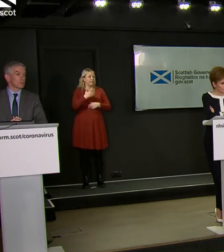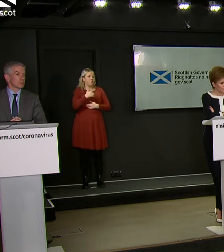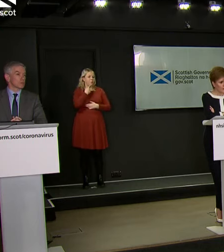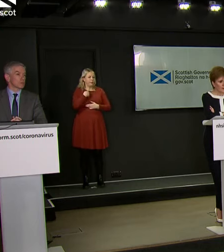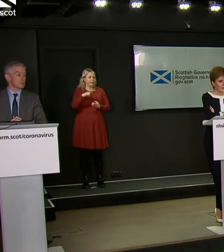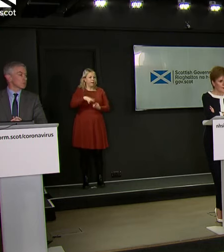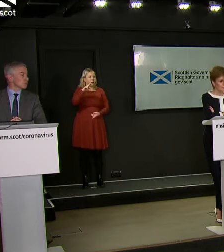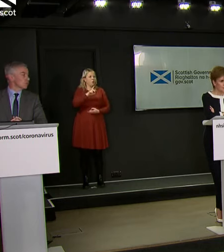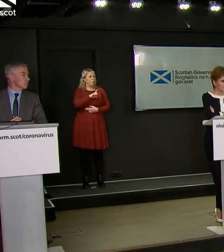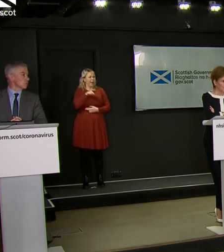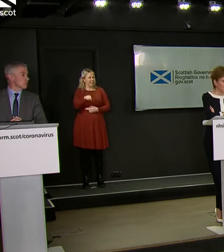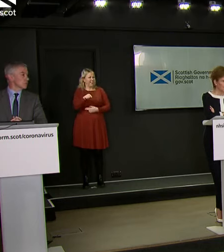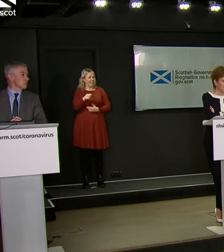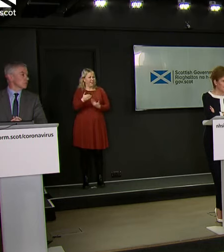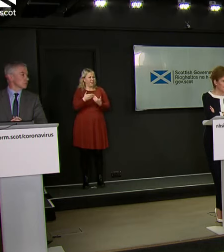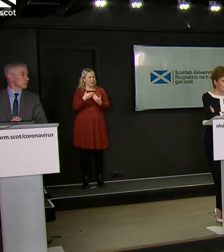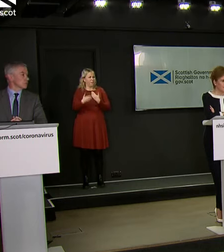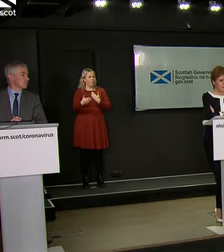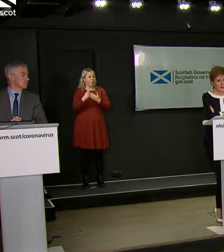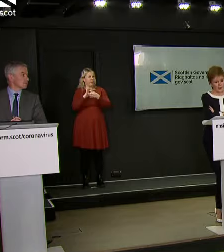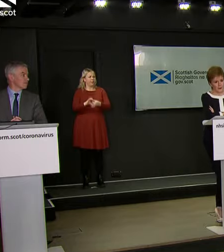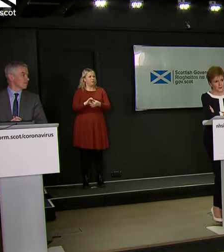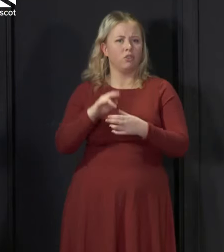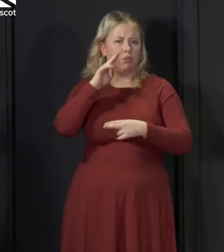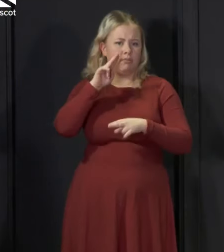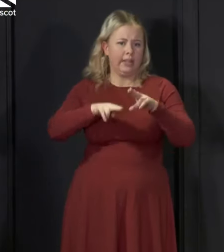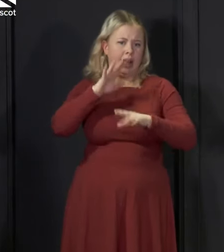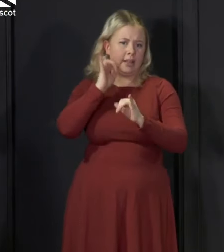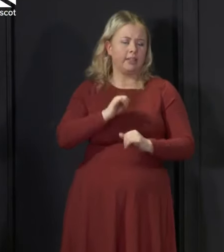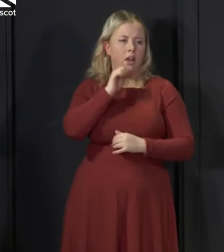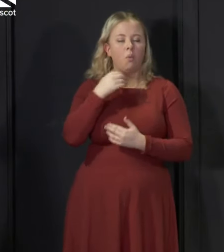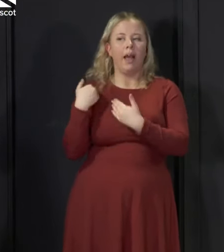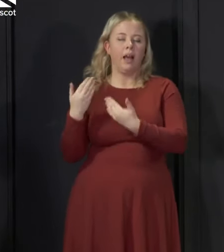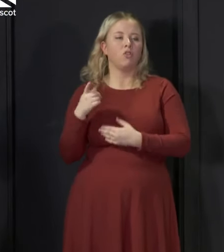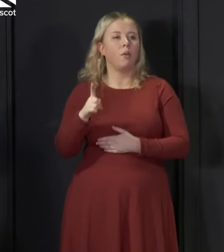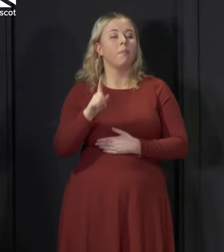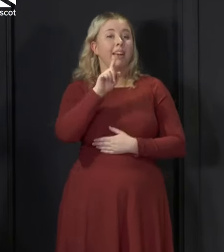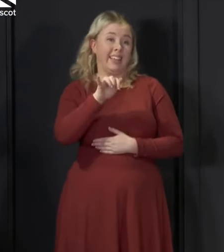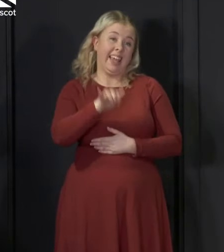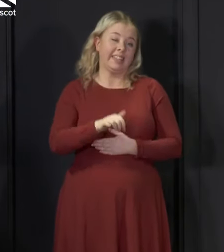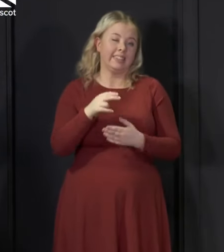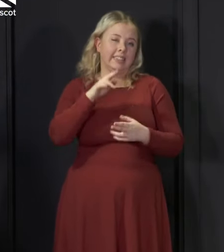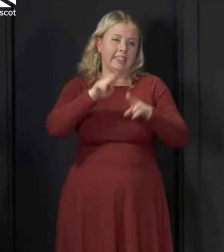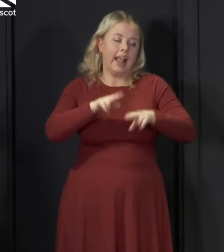taking place? I'll hand over to the CMO in a minute on that but yes, we are testing more people, so don't